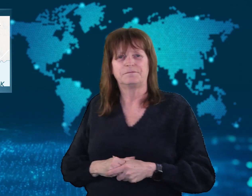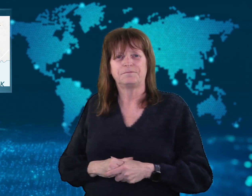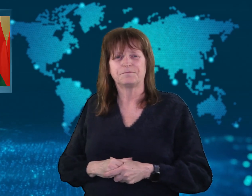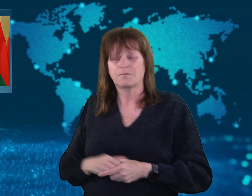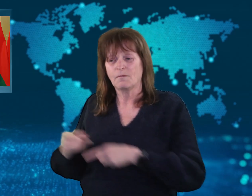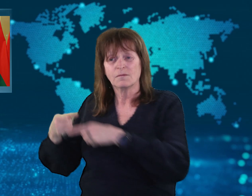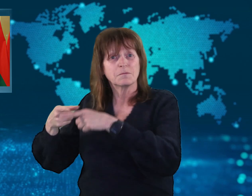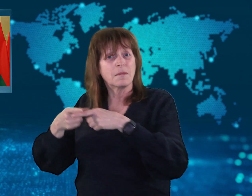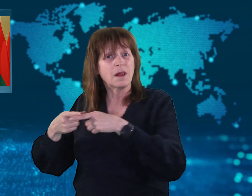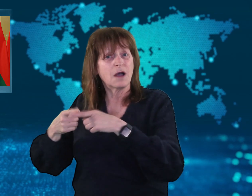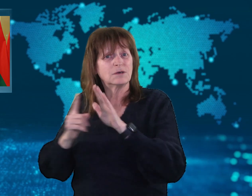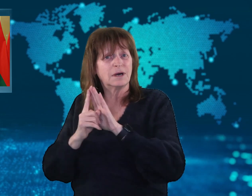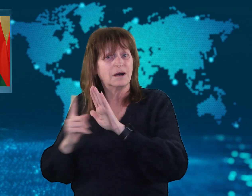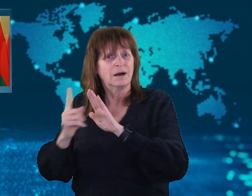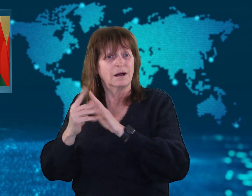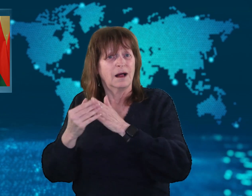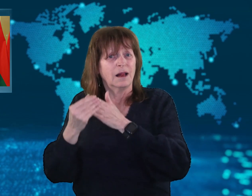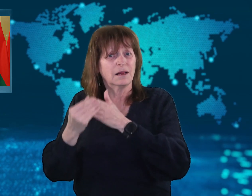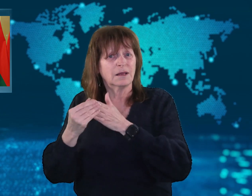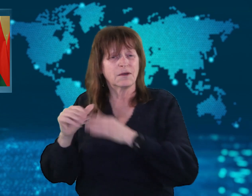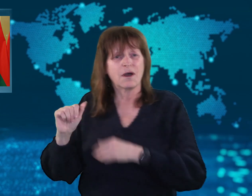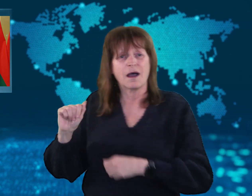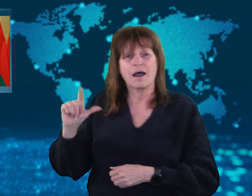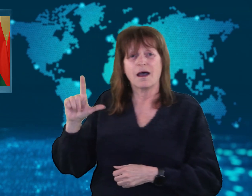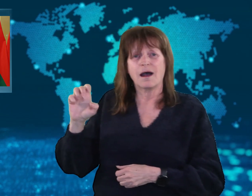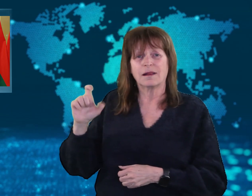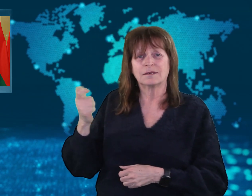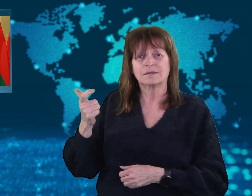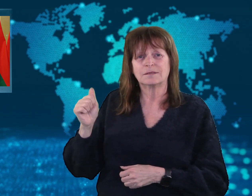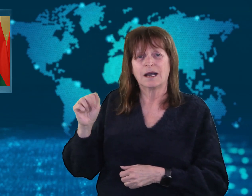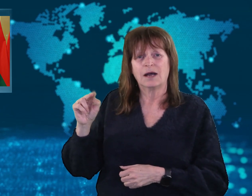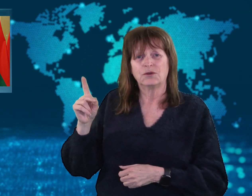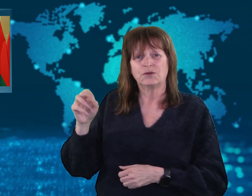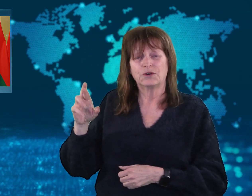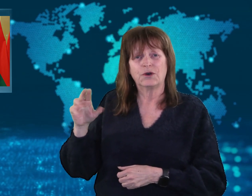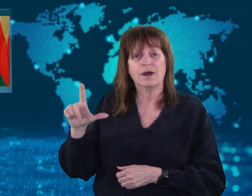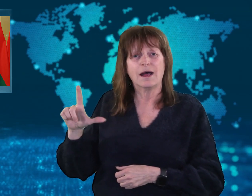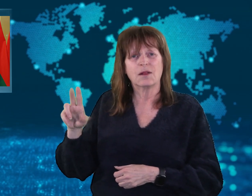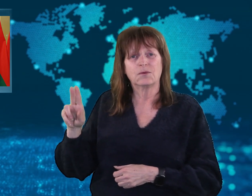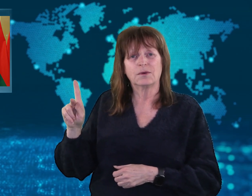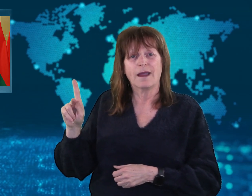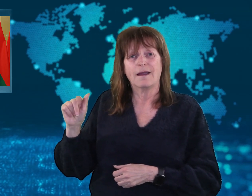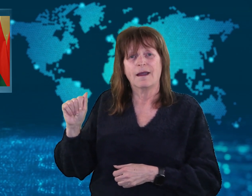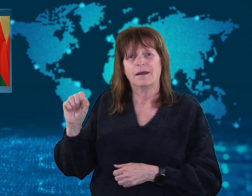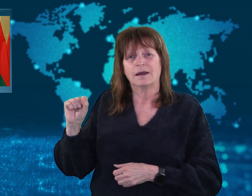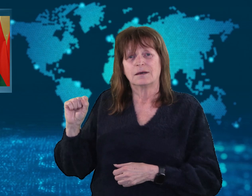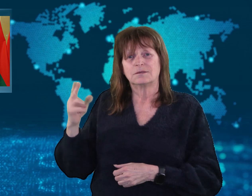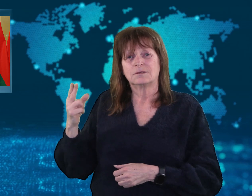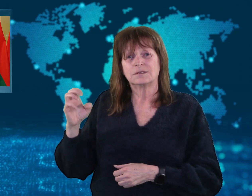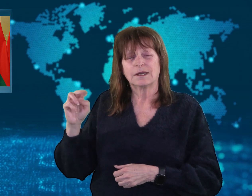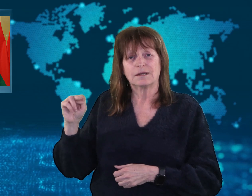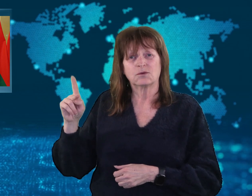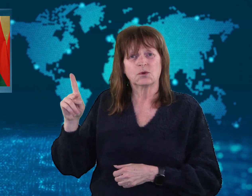Belarus leader, Alexander Lukashenko, is a Russian ally